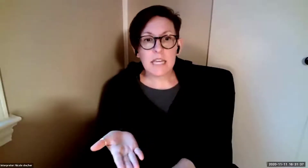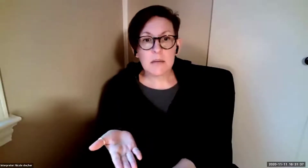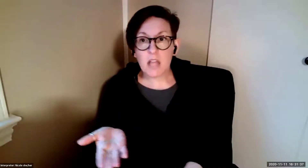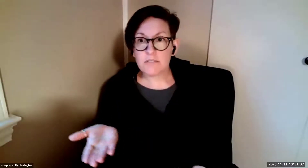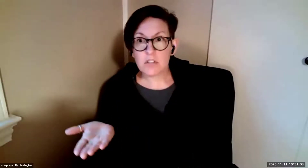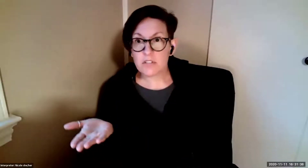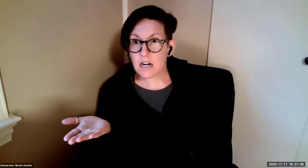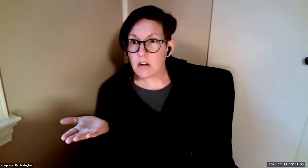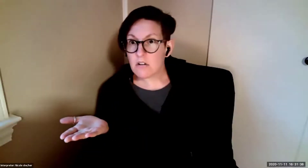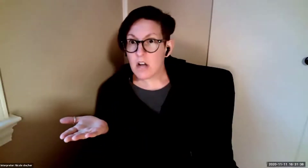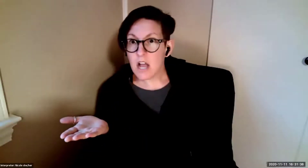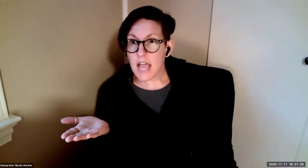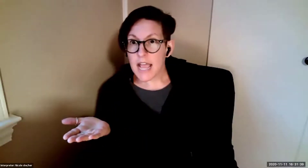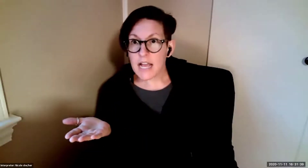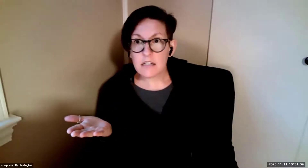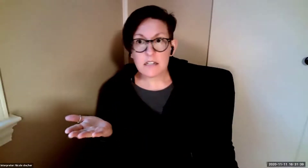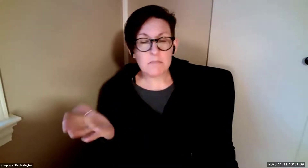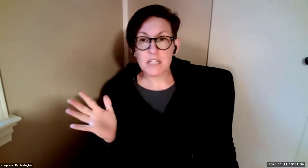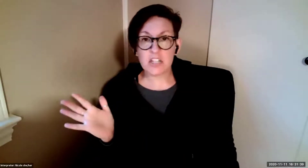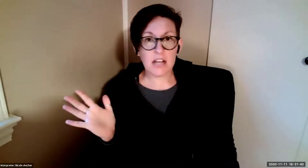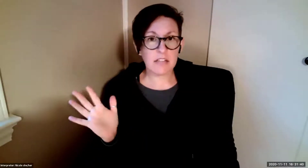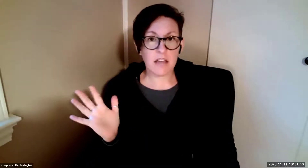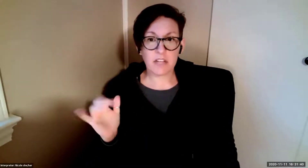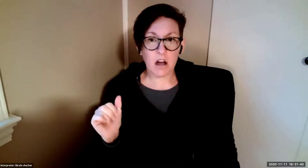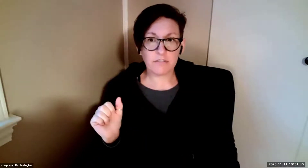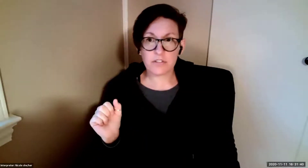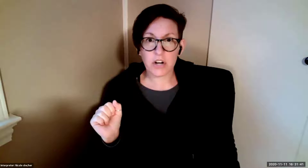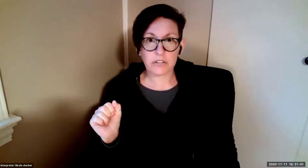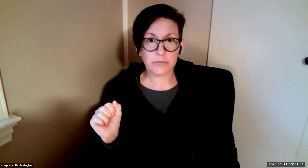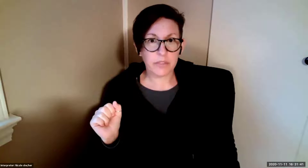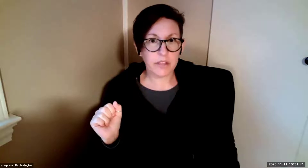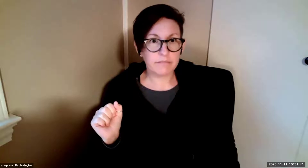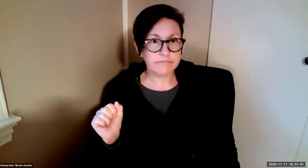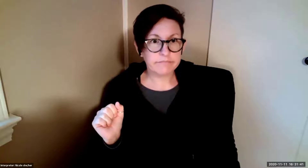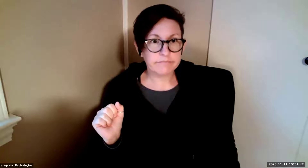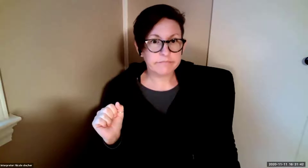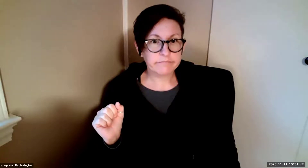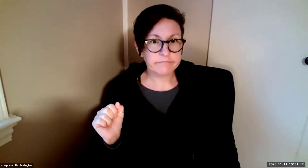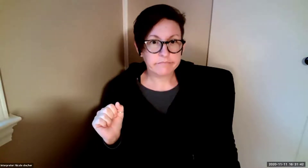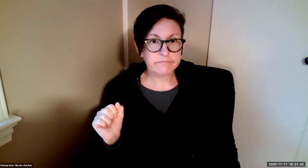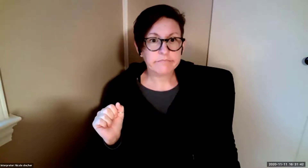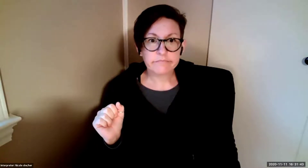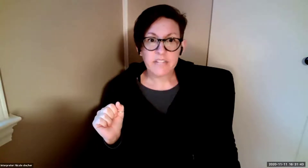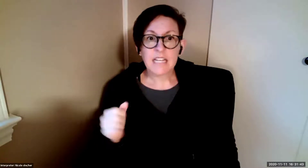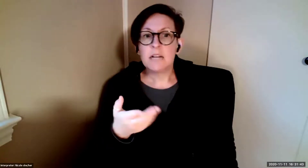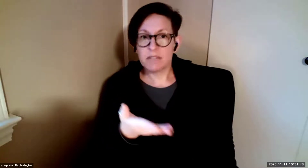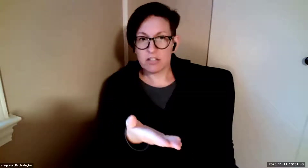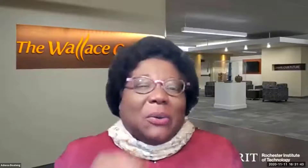Nicole she/her: Kim love so Terrell Nicole she/her: And Michelle's having awful struggles with it. Adwoa Boateng: So,